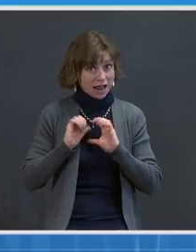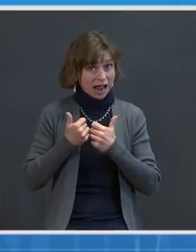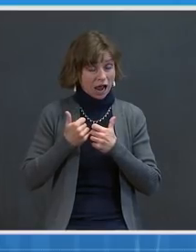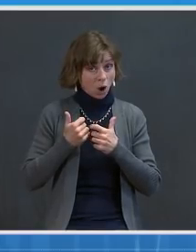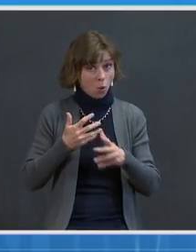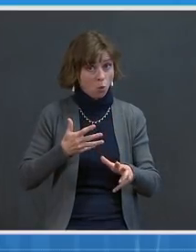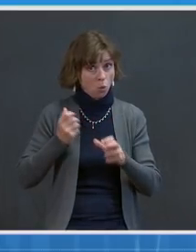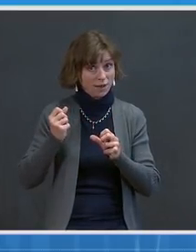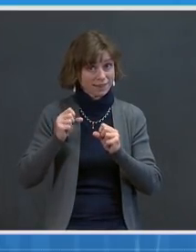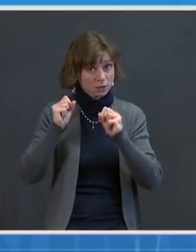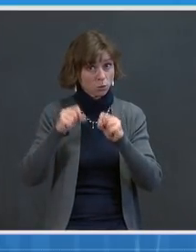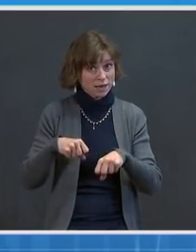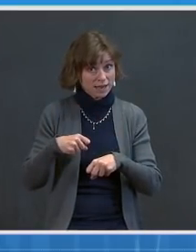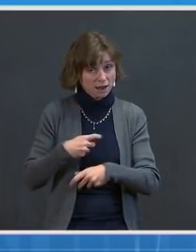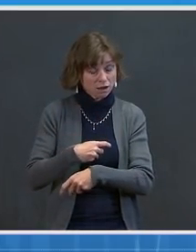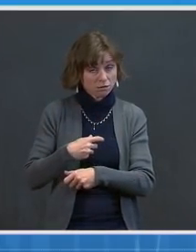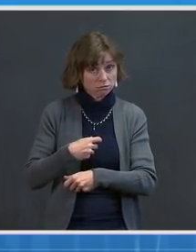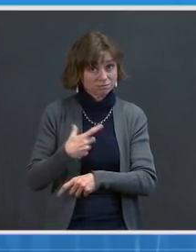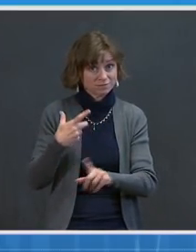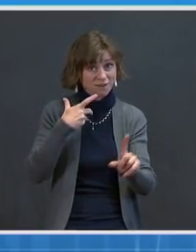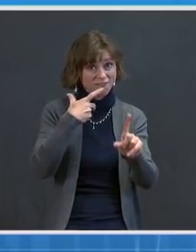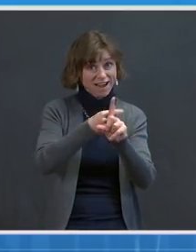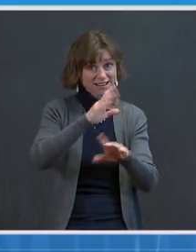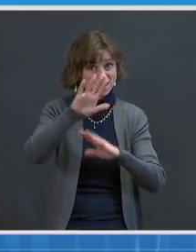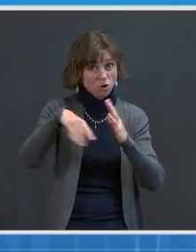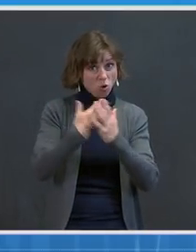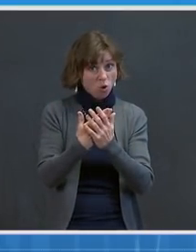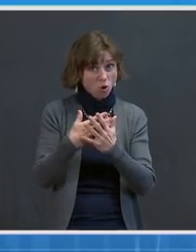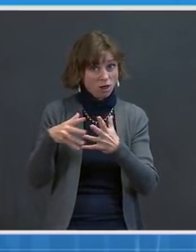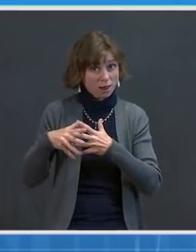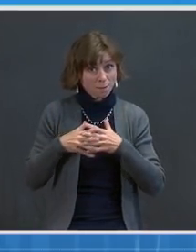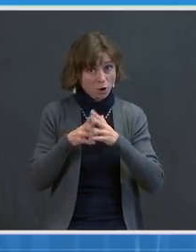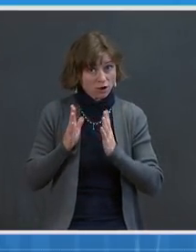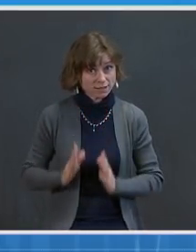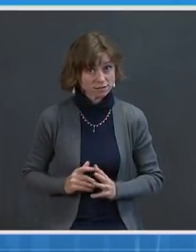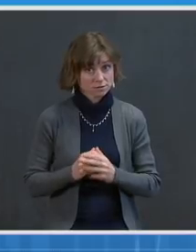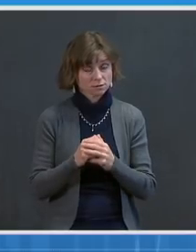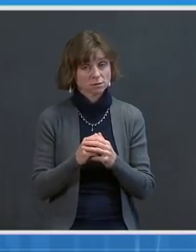And secondly, I know you guys have talked before about when we're going to get to the point